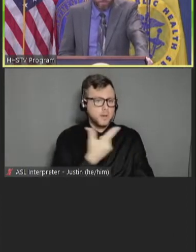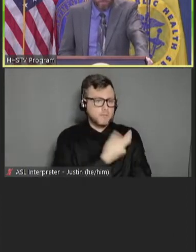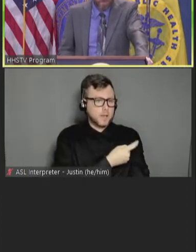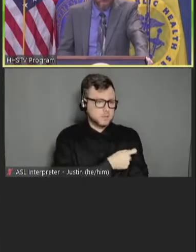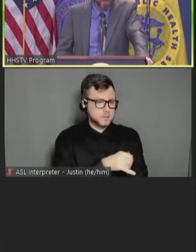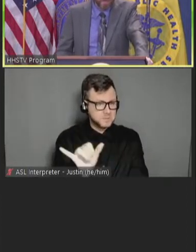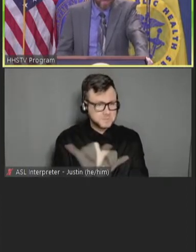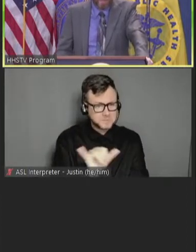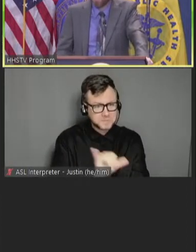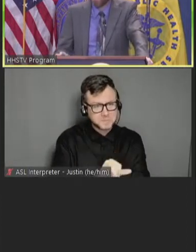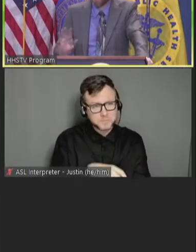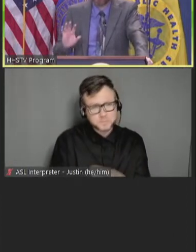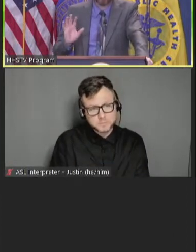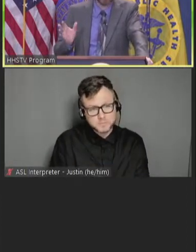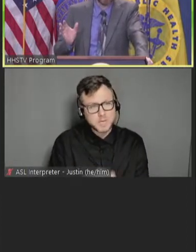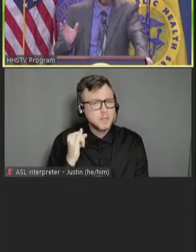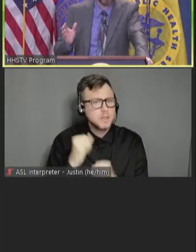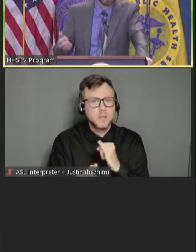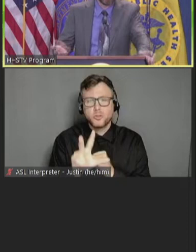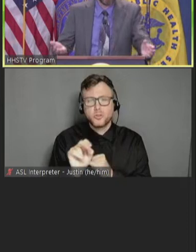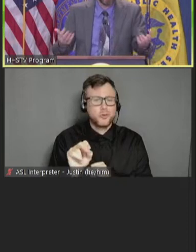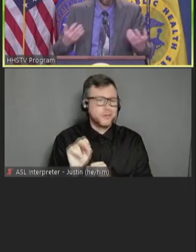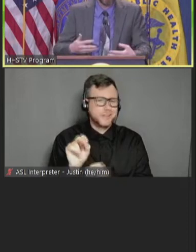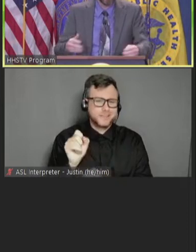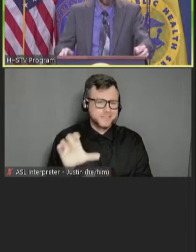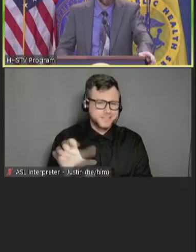All right, in the last 30 seconds, I just want to highlight our vaccine